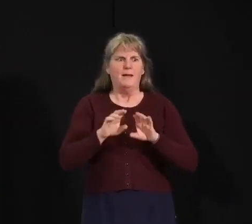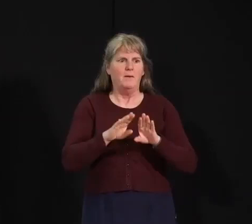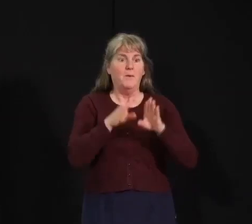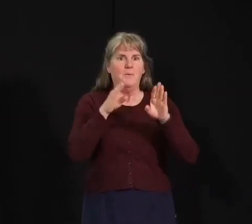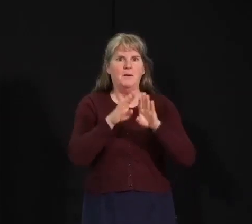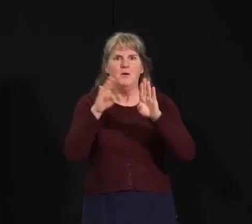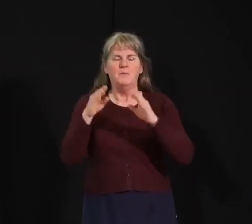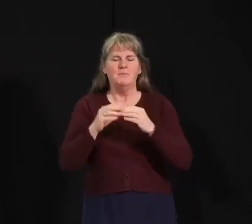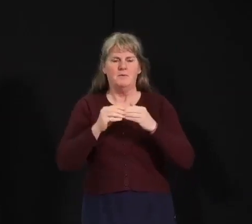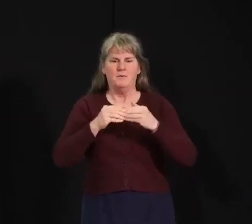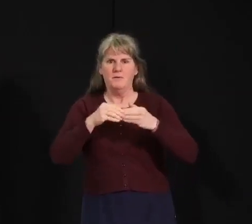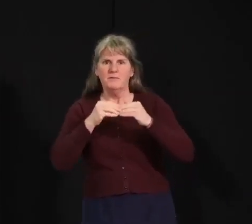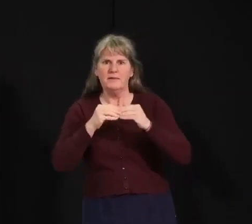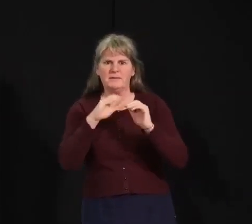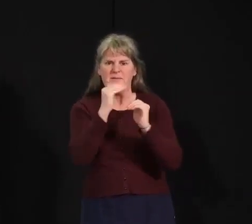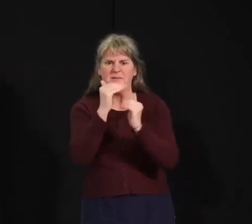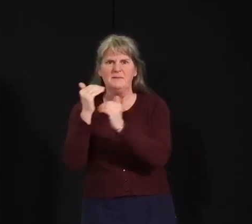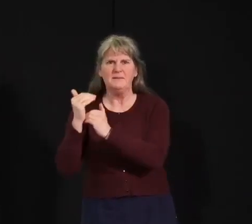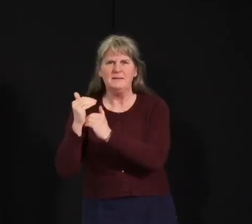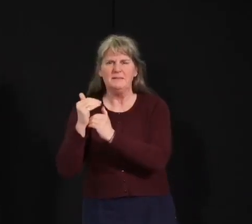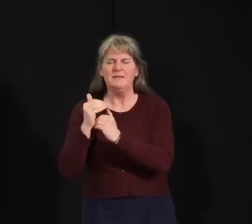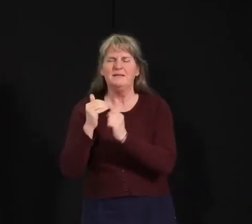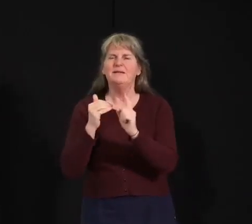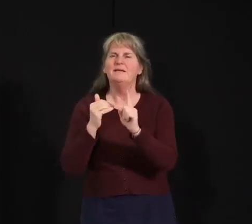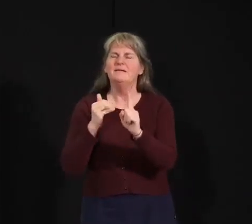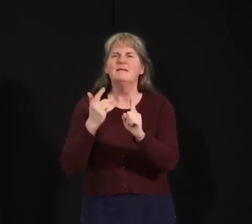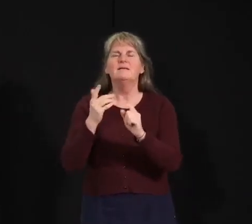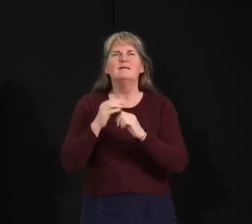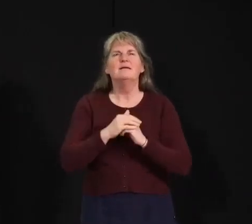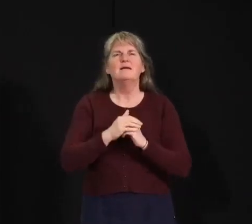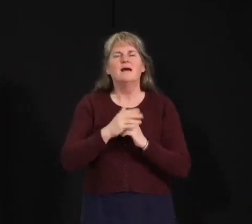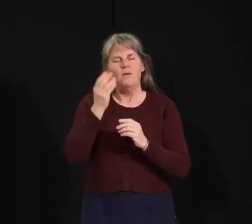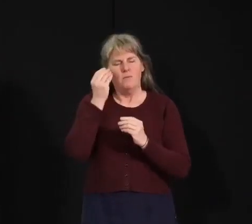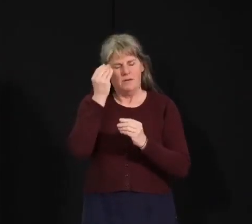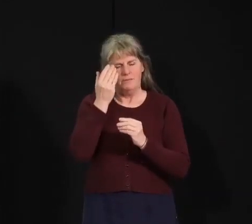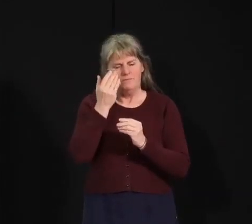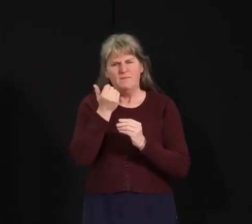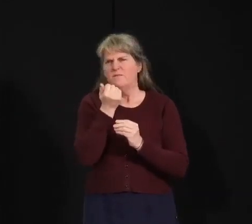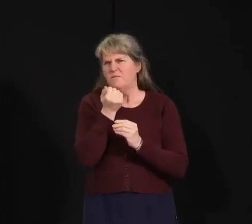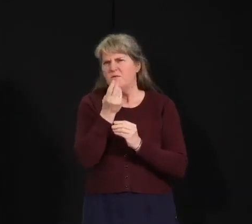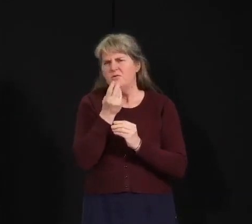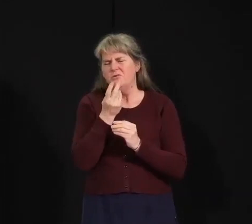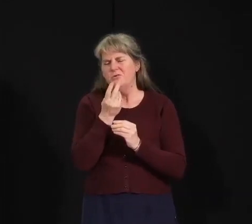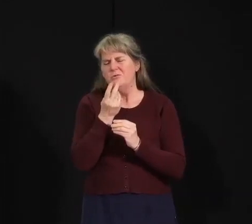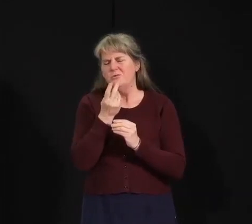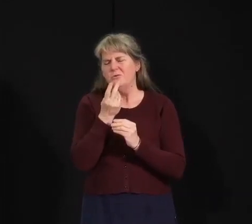and its many," so human expressions.